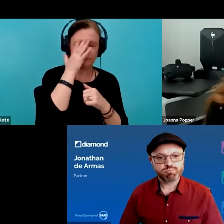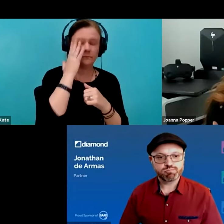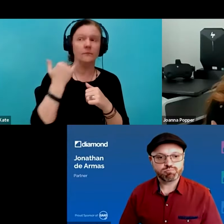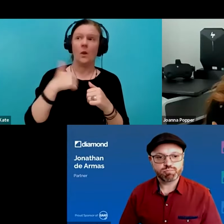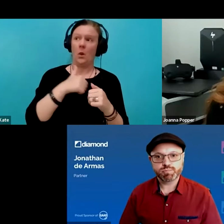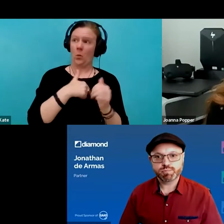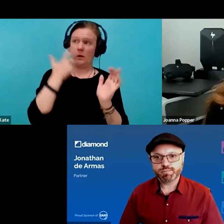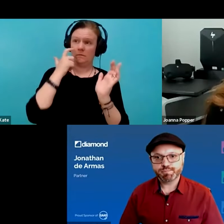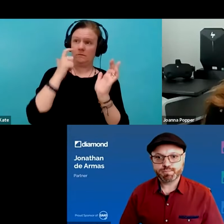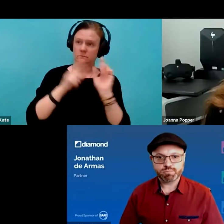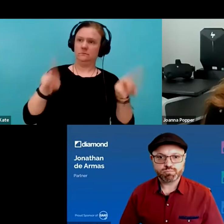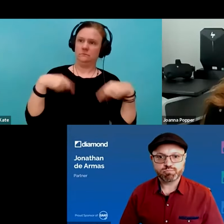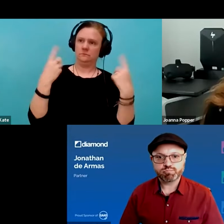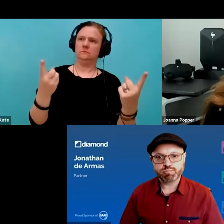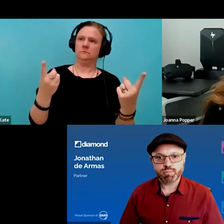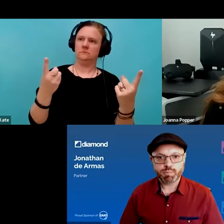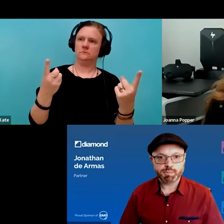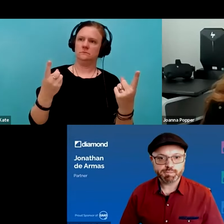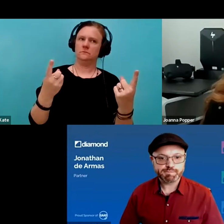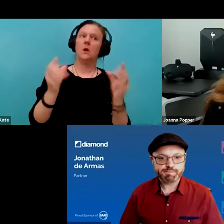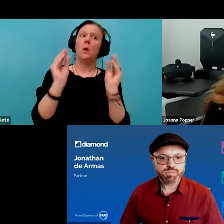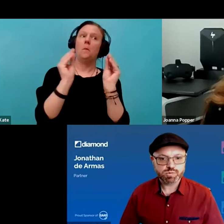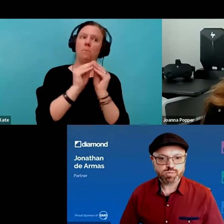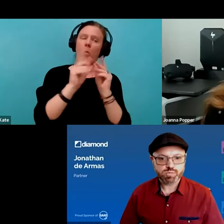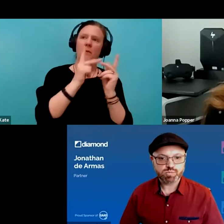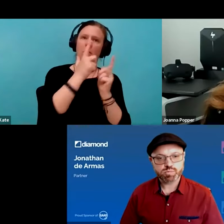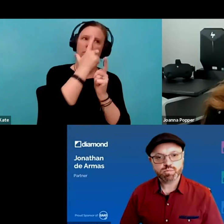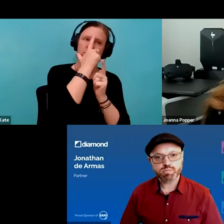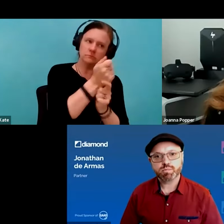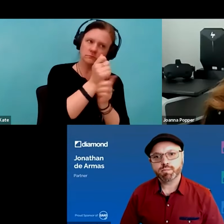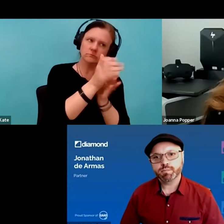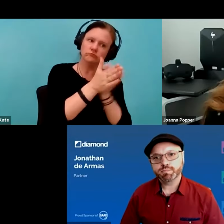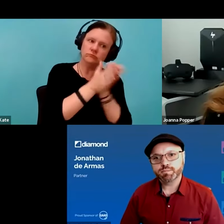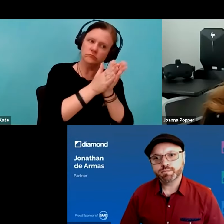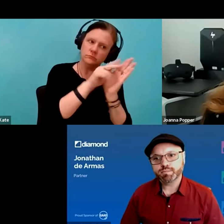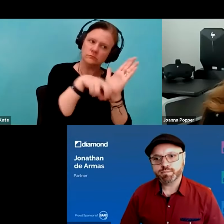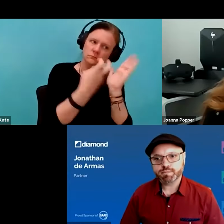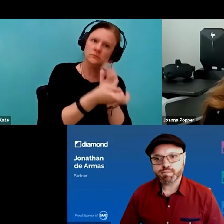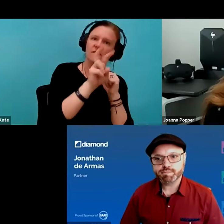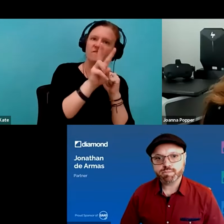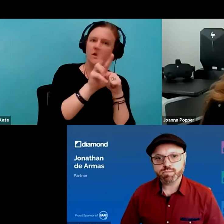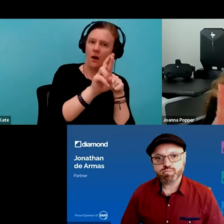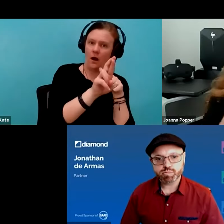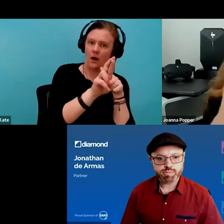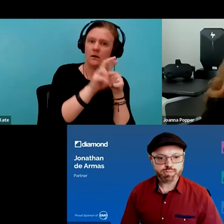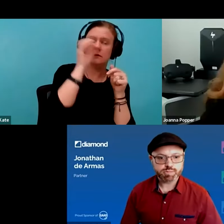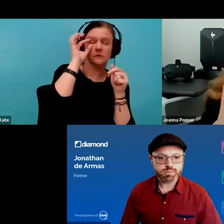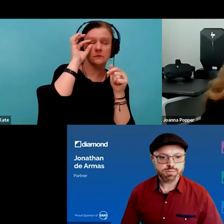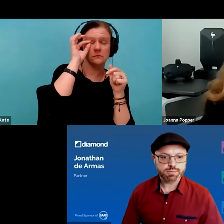Joanna Popper: Very strong acceleration of interest in virtual reality. Specifically, there's, there's, sort of, for